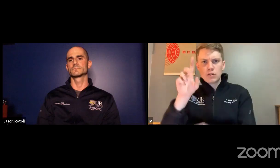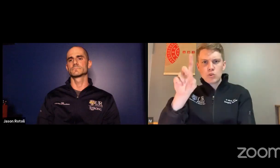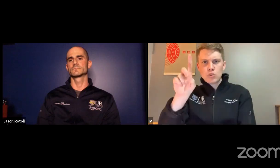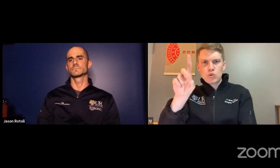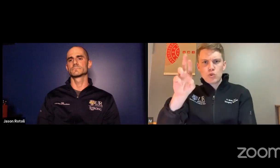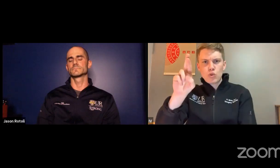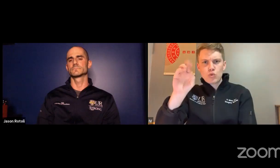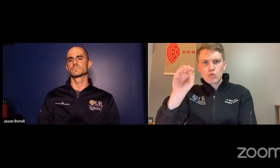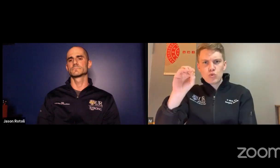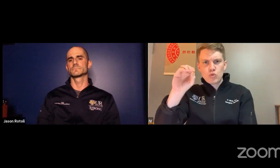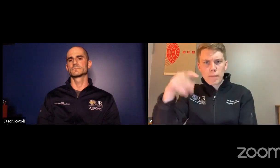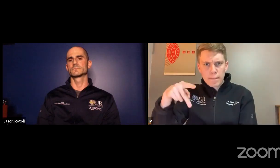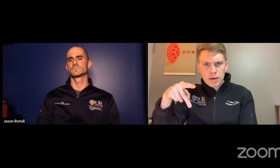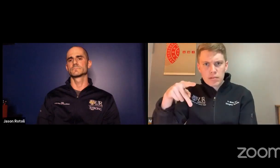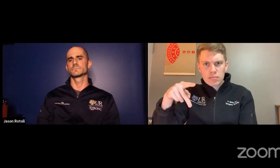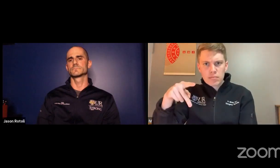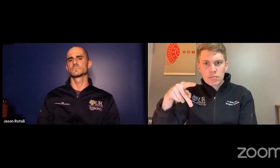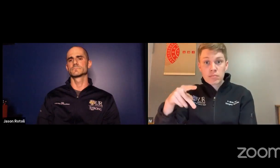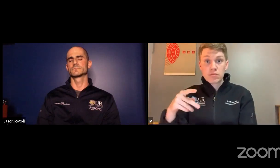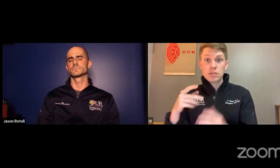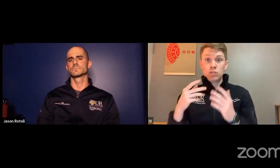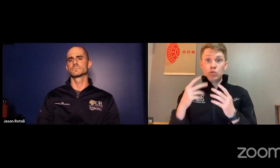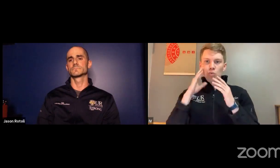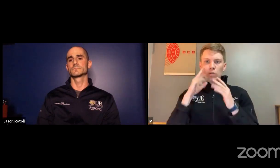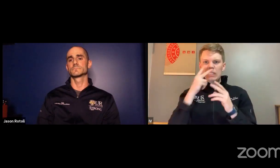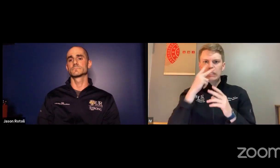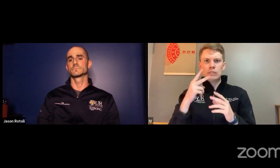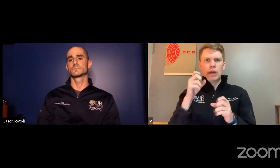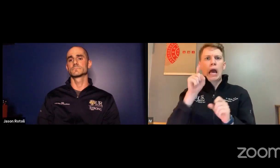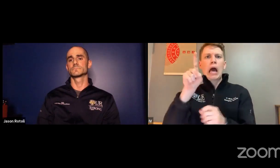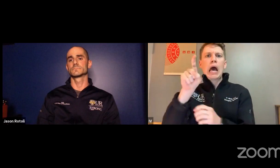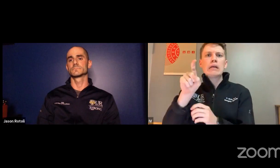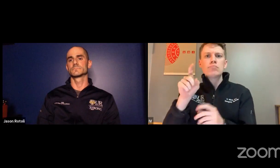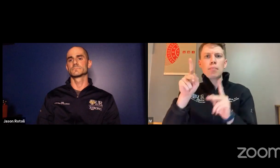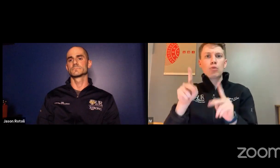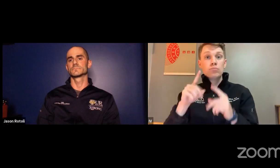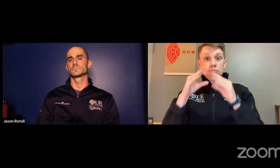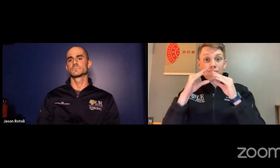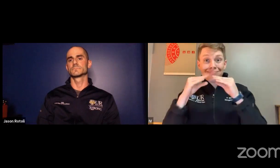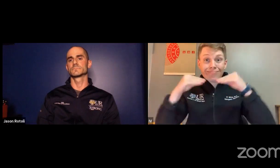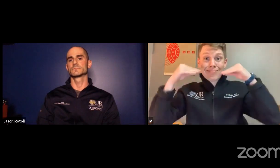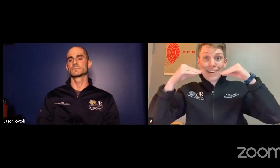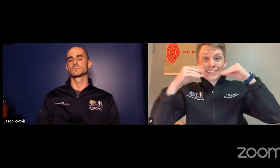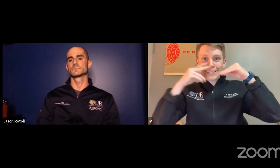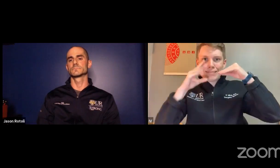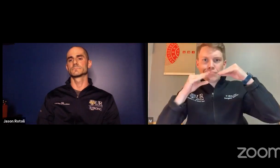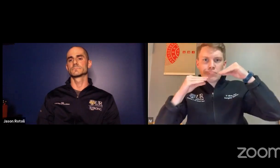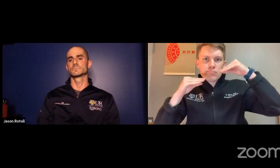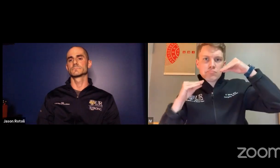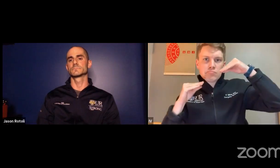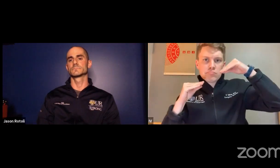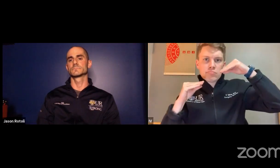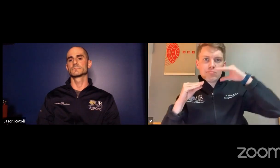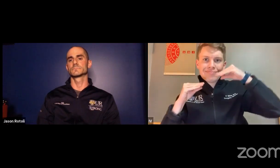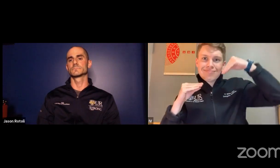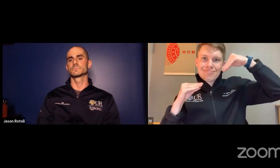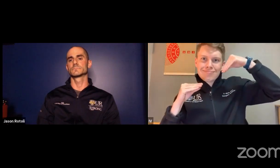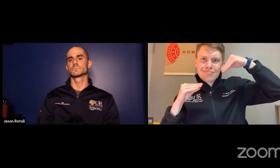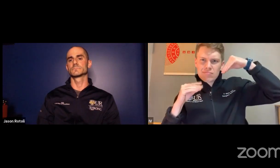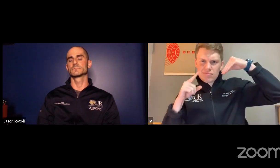enough blood flow to your brain. Now, both of these types of strokes can look exactly the same.